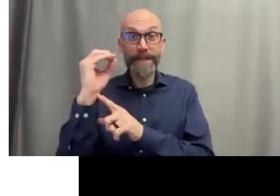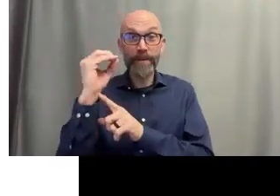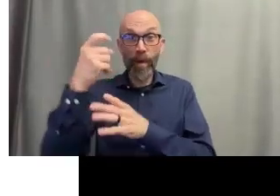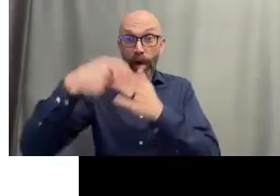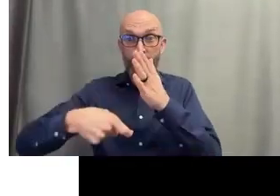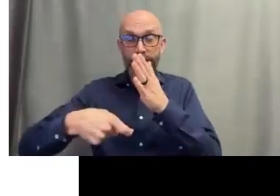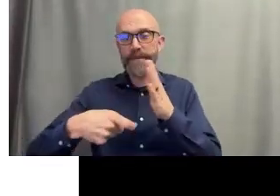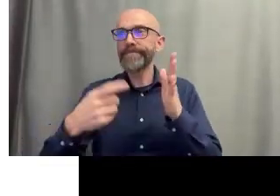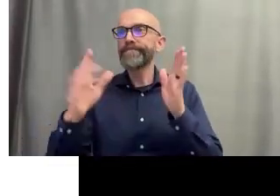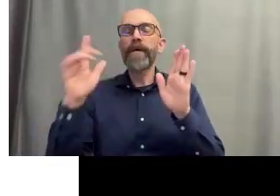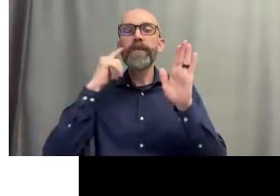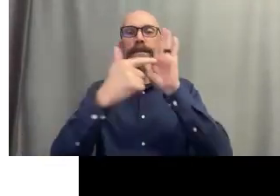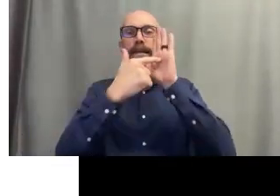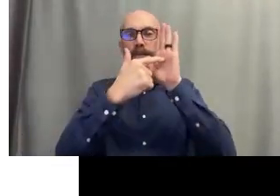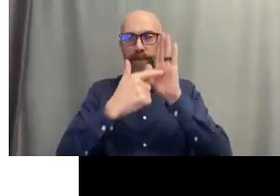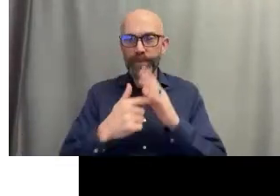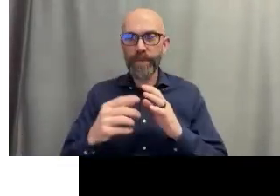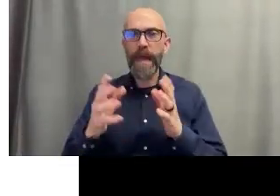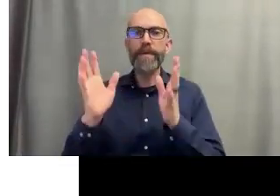So, for example, I've been talking to some of the communication